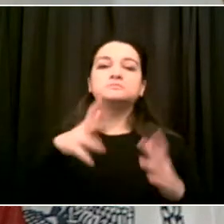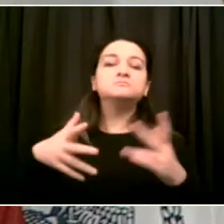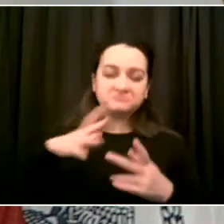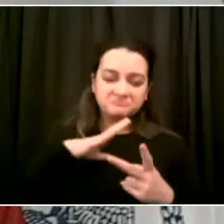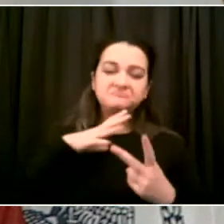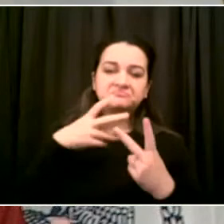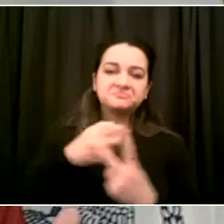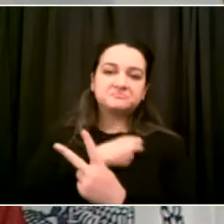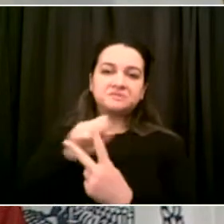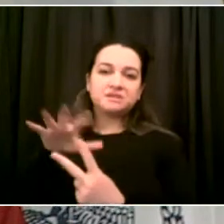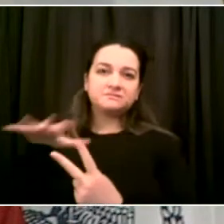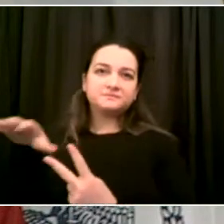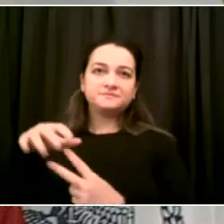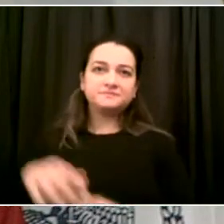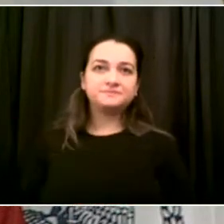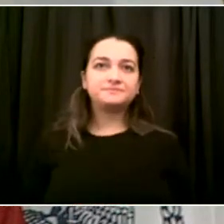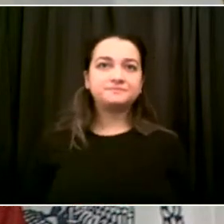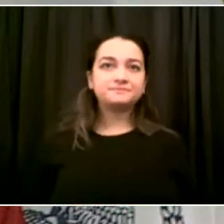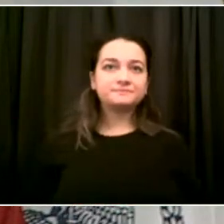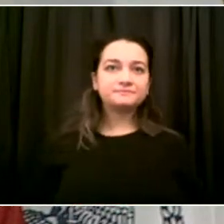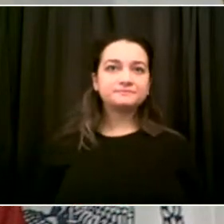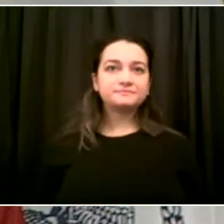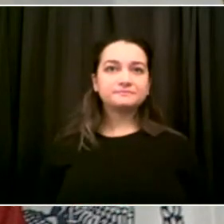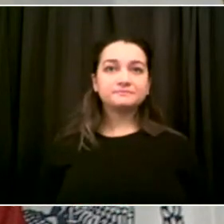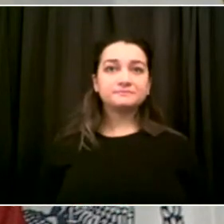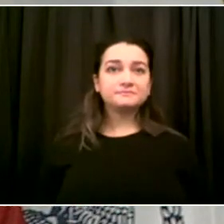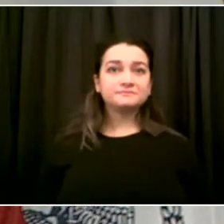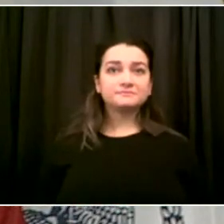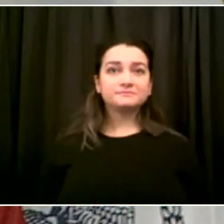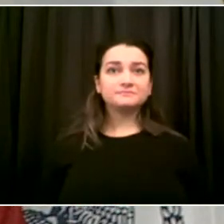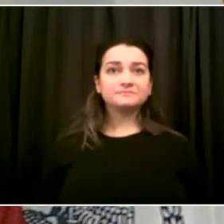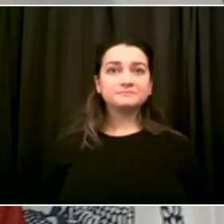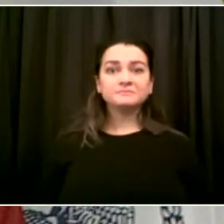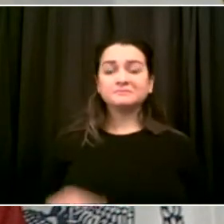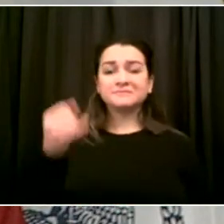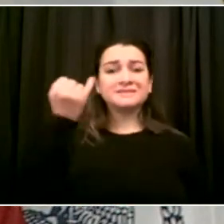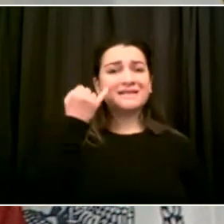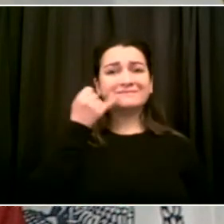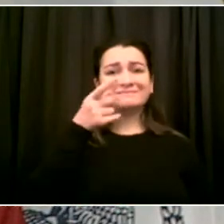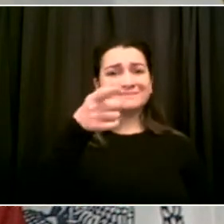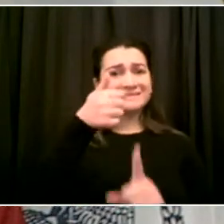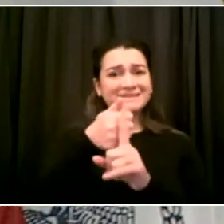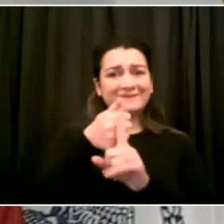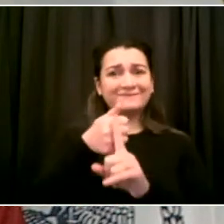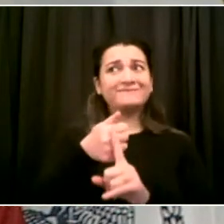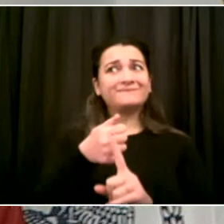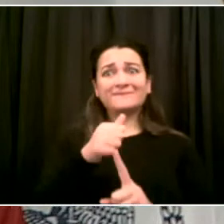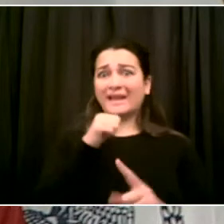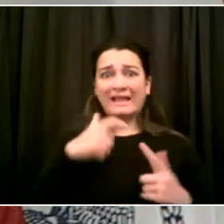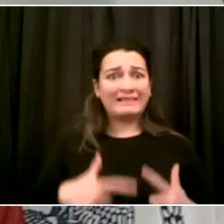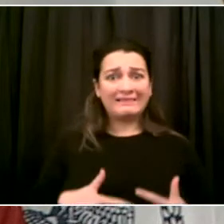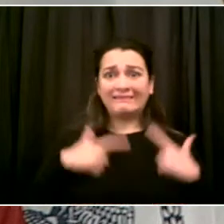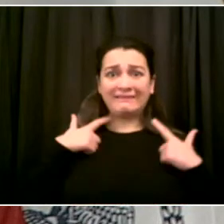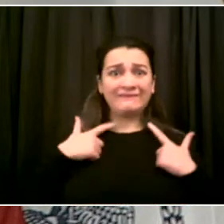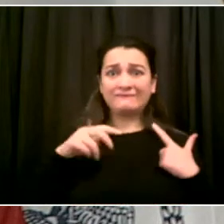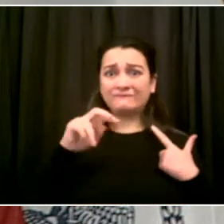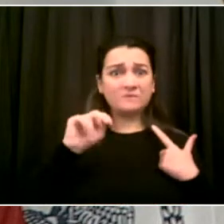BEBEACUSE ALL OF THE SURROUNDING COUNTIES ARE GETTING THEIR OWN ALLOTMENTS OF THE VACCINE. FOLKS WHO LIVE IN OTHER COUNTIES SHOULD GO TO THE DISTRIBUTION